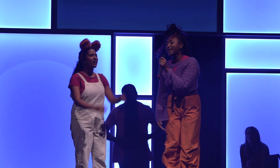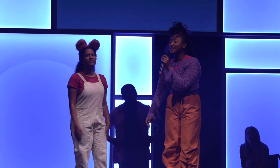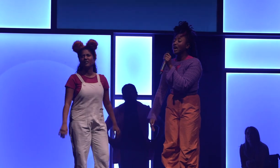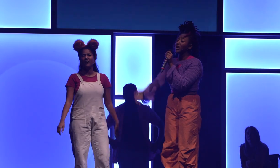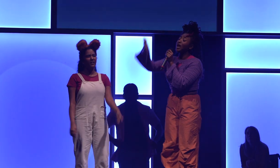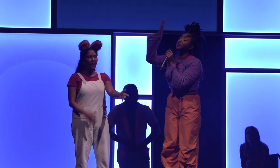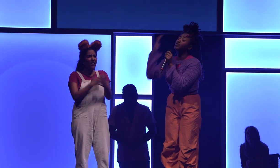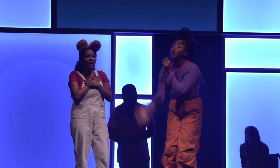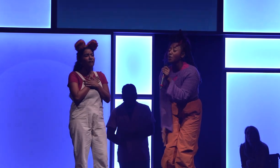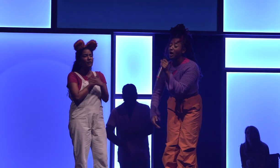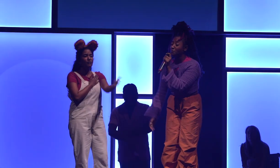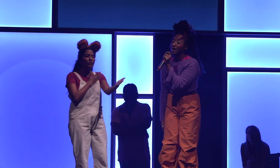this is too much.